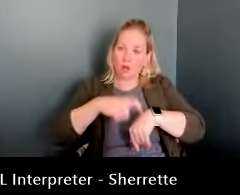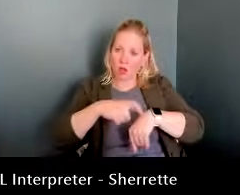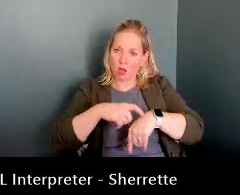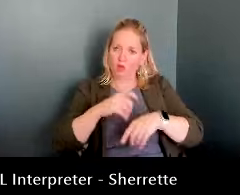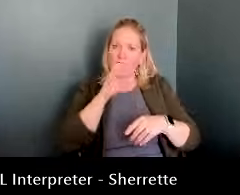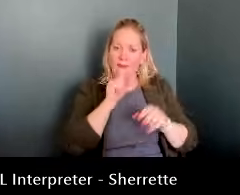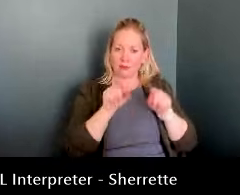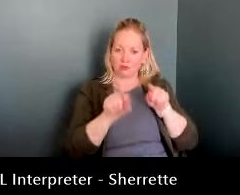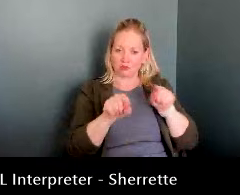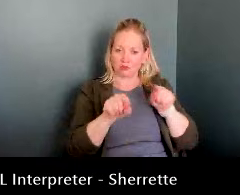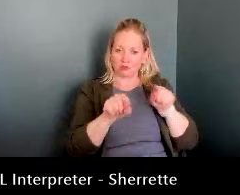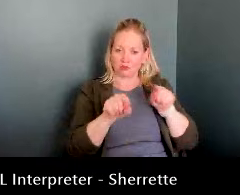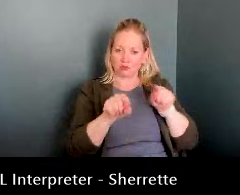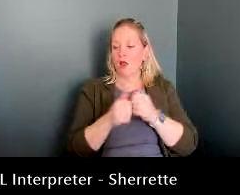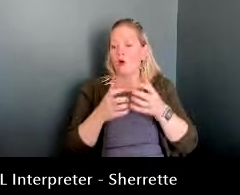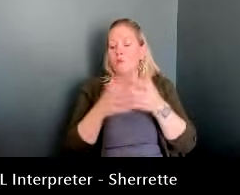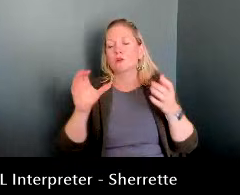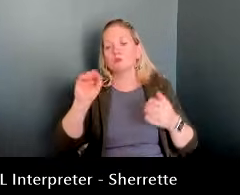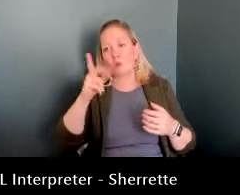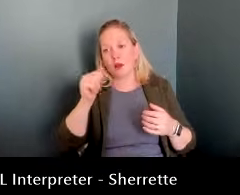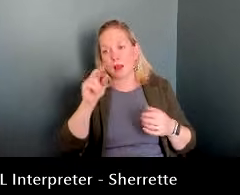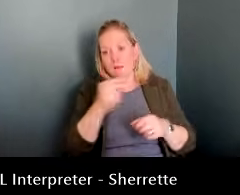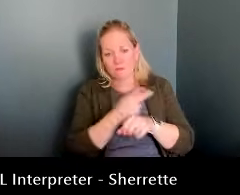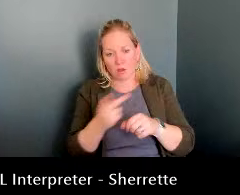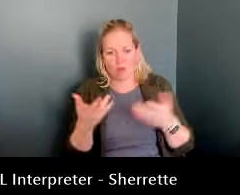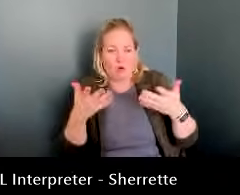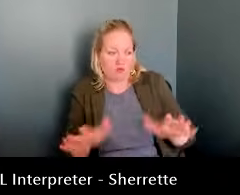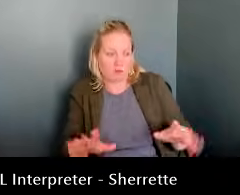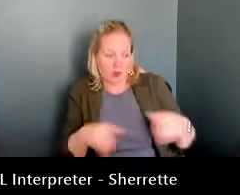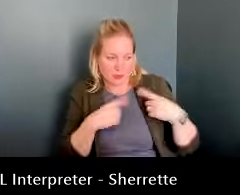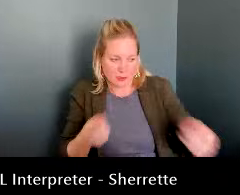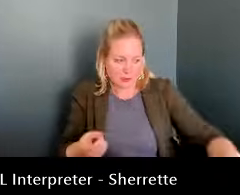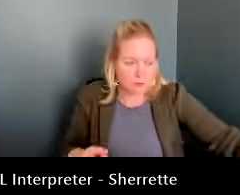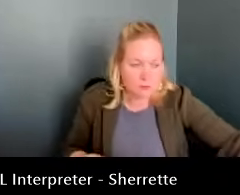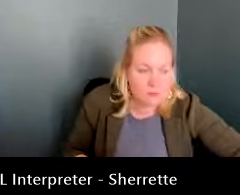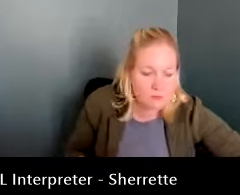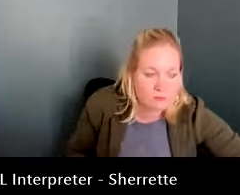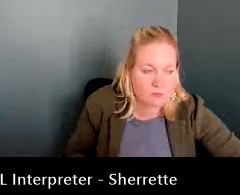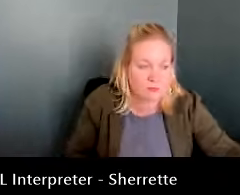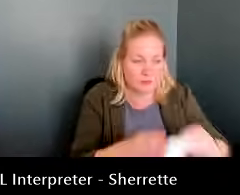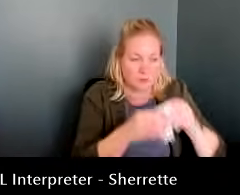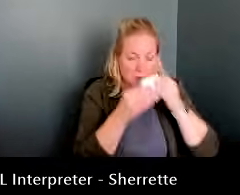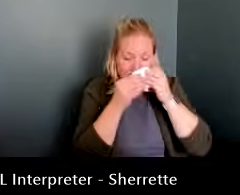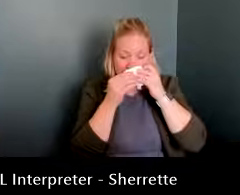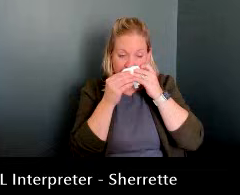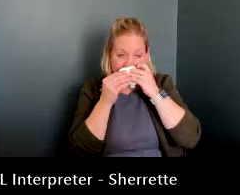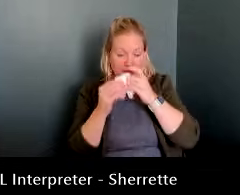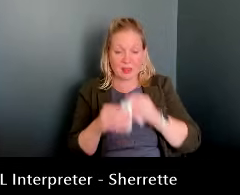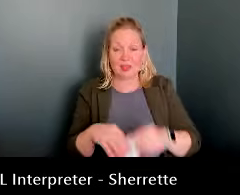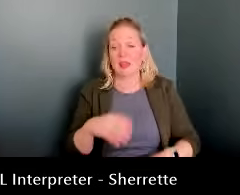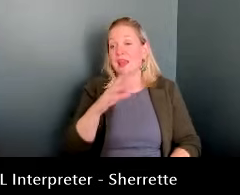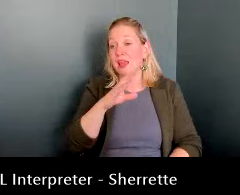have already. And then even attitude, you know, how much risk are you personally willing to take